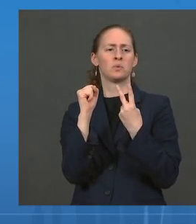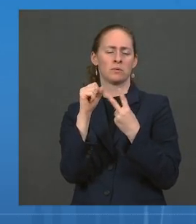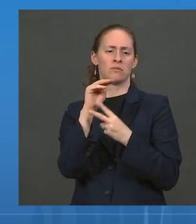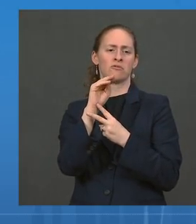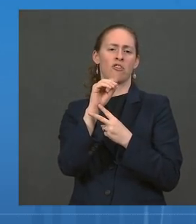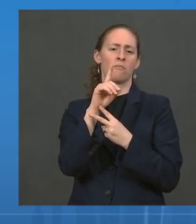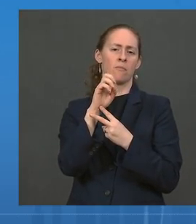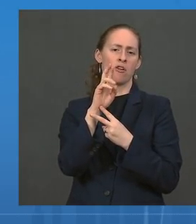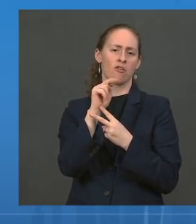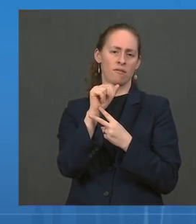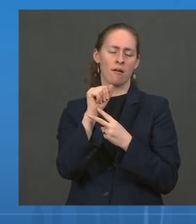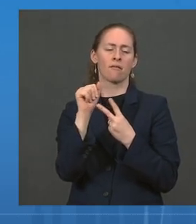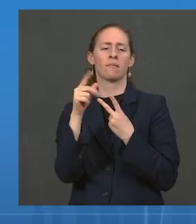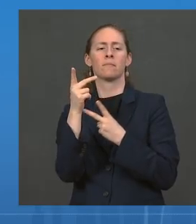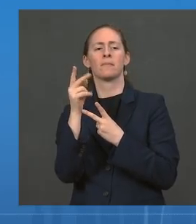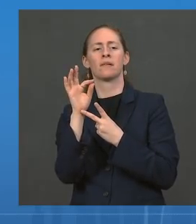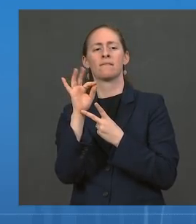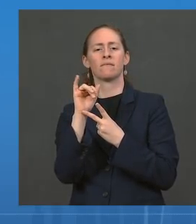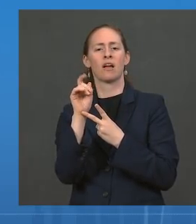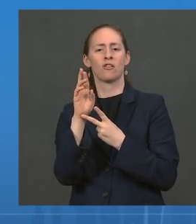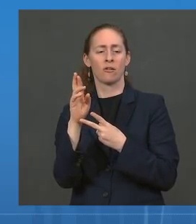Thank you. Mr. Zients: Next question.